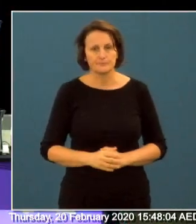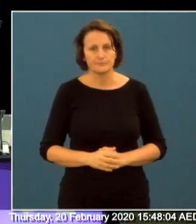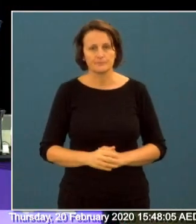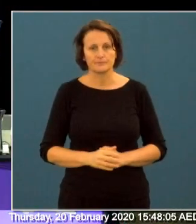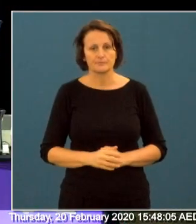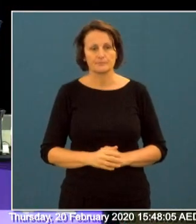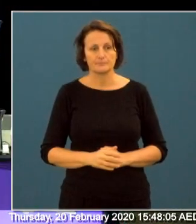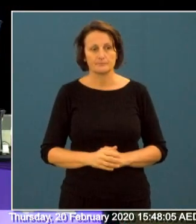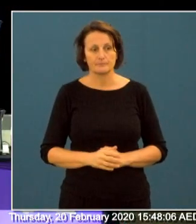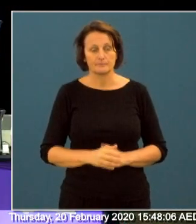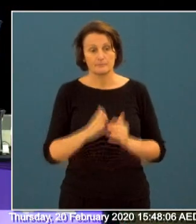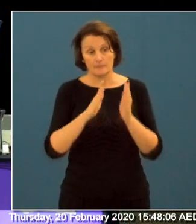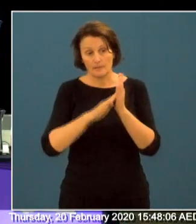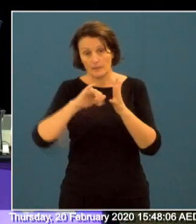Now, Ms Eastman, you will tell us what will happen tomorrow.